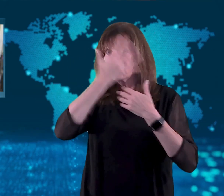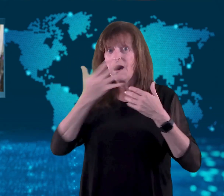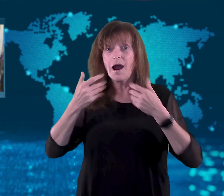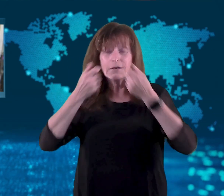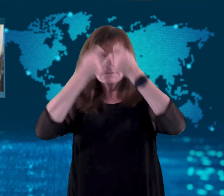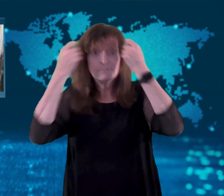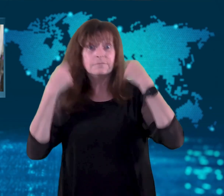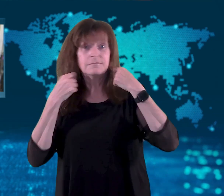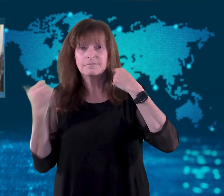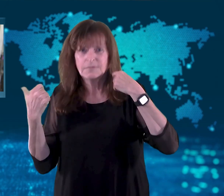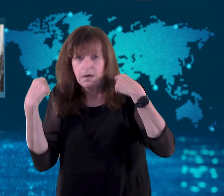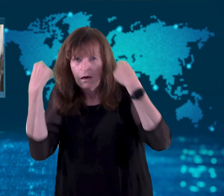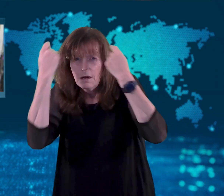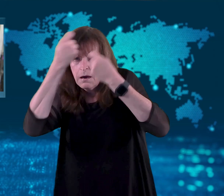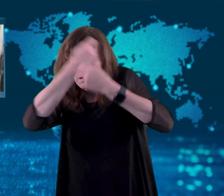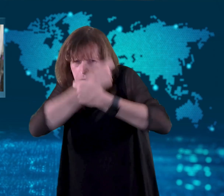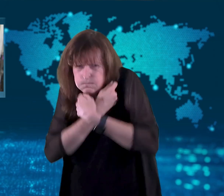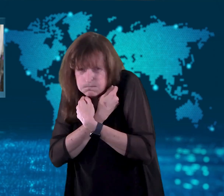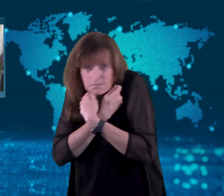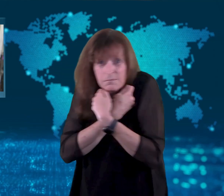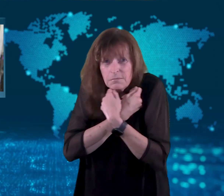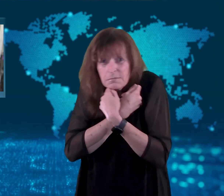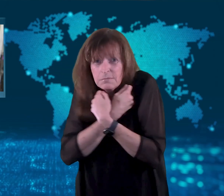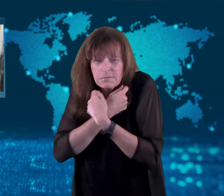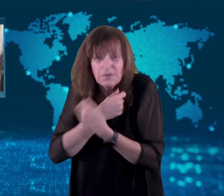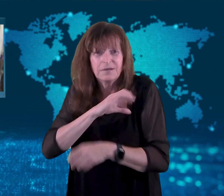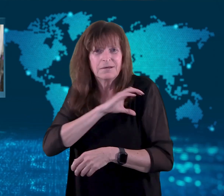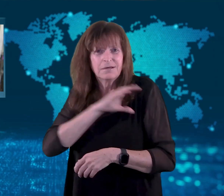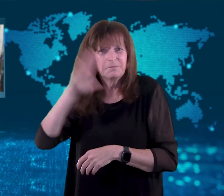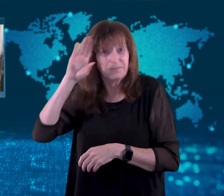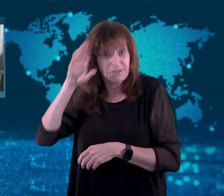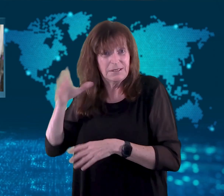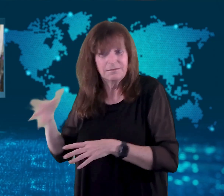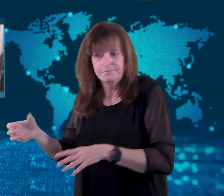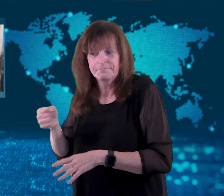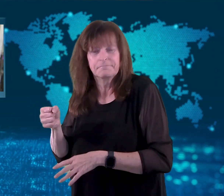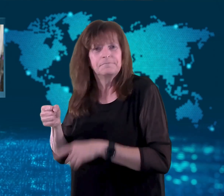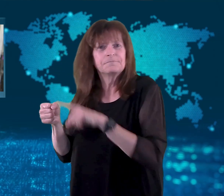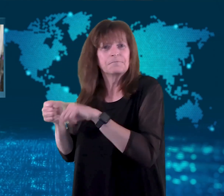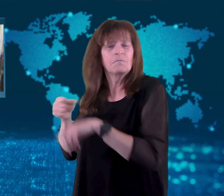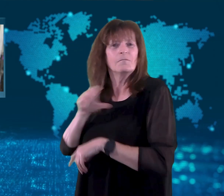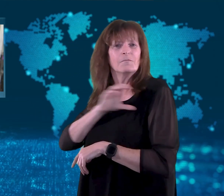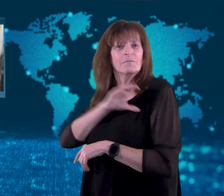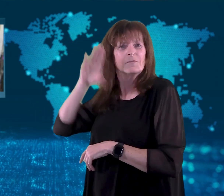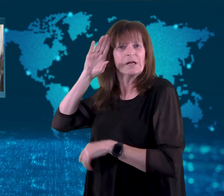her coat as officers escorted her outside a police station.